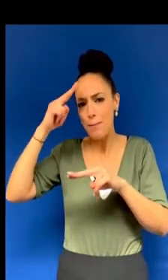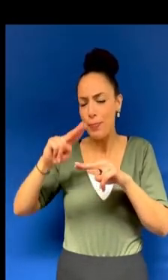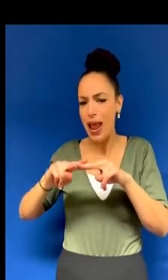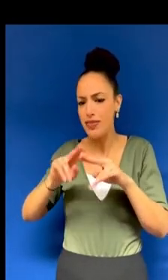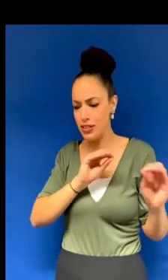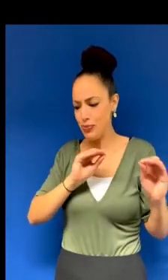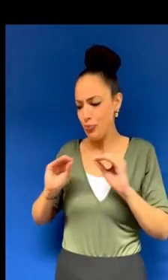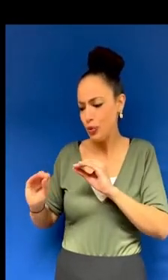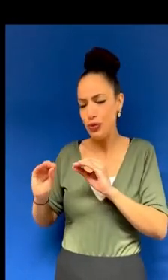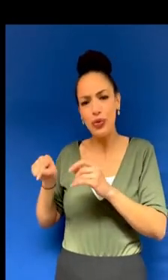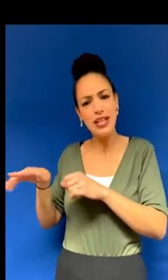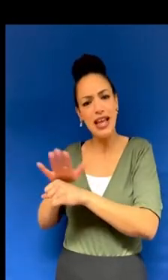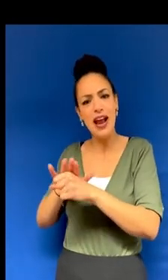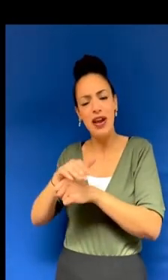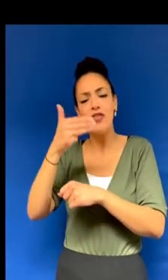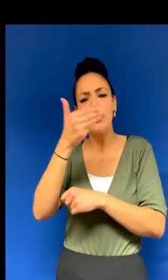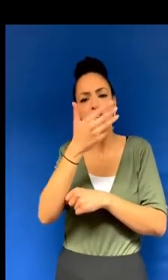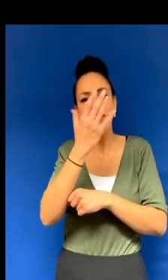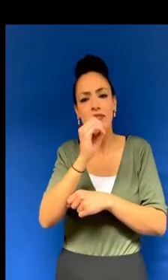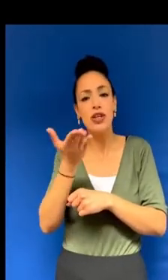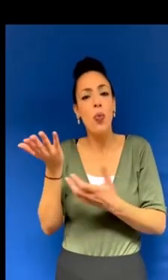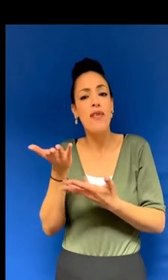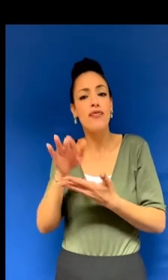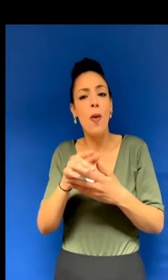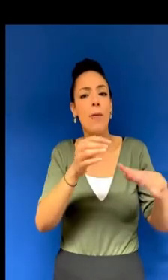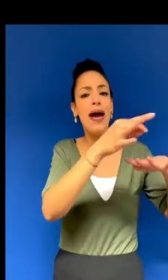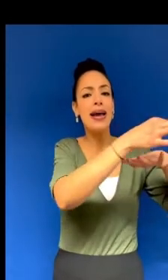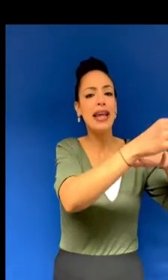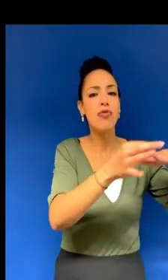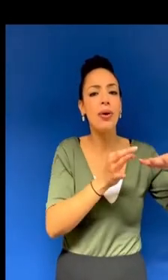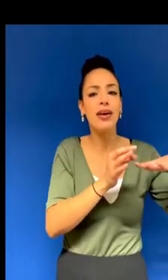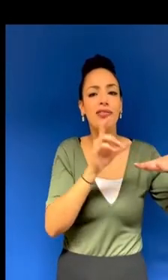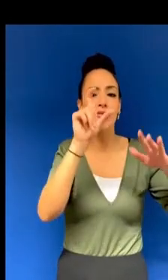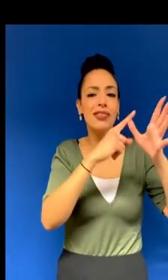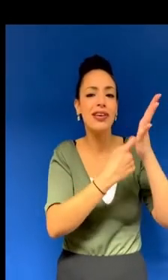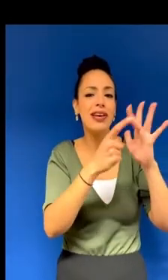I've worked and lived in Newham for the last 25 years, I'm proud to be from Newham as is